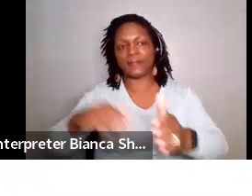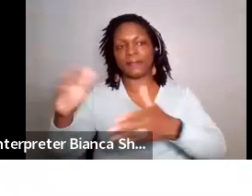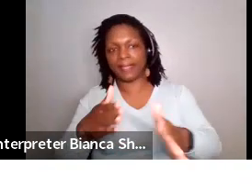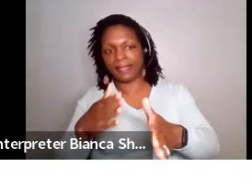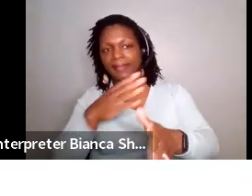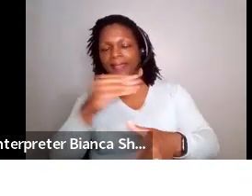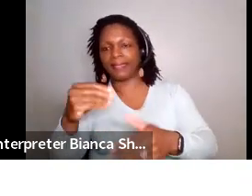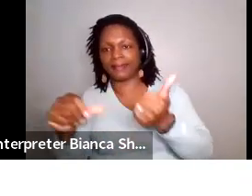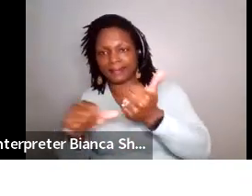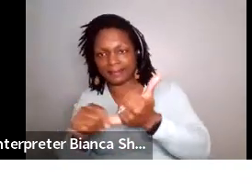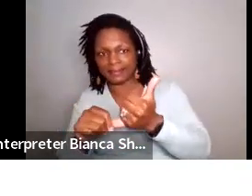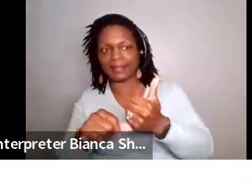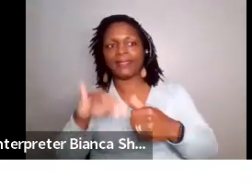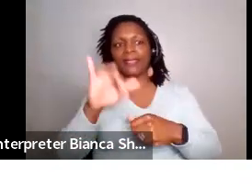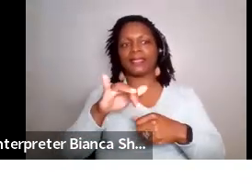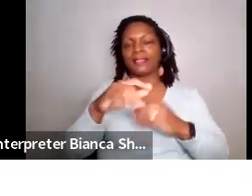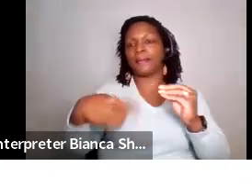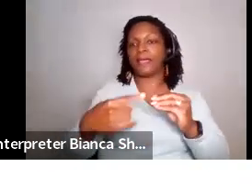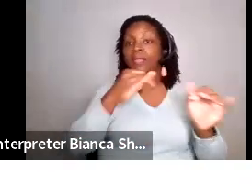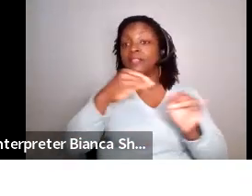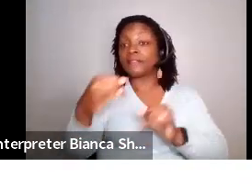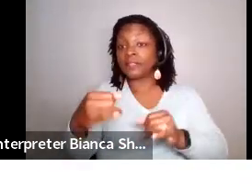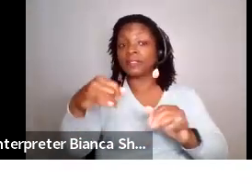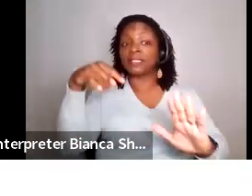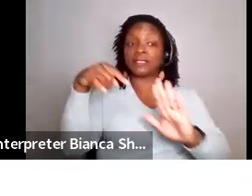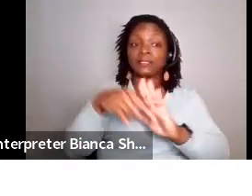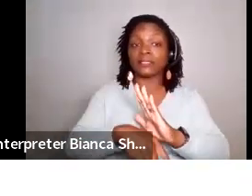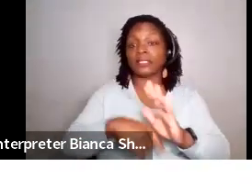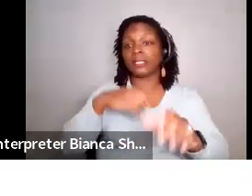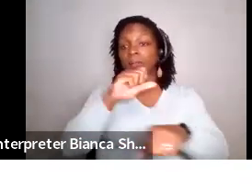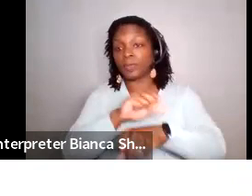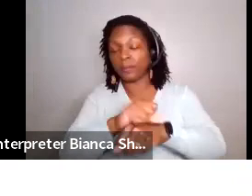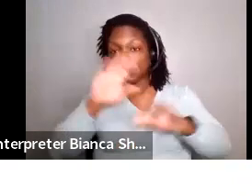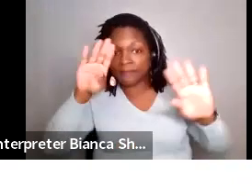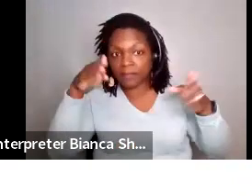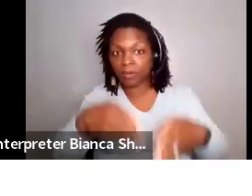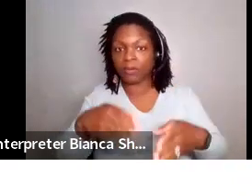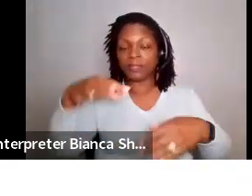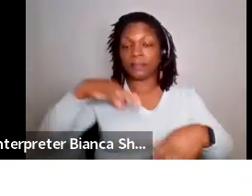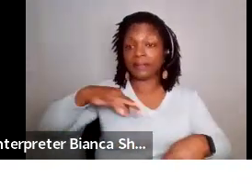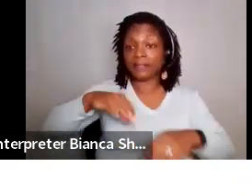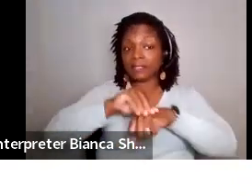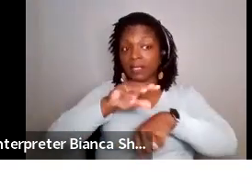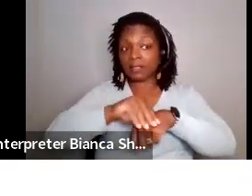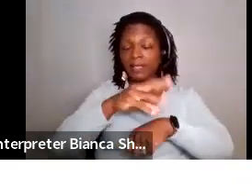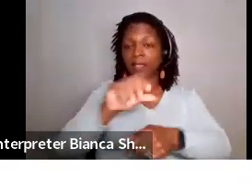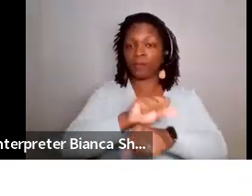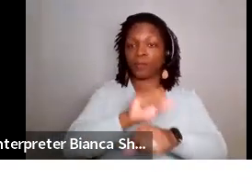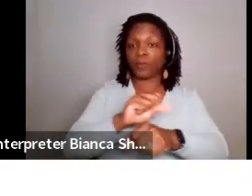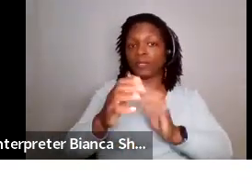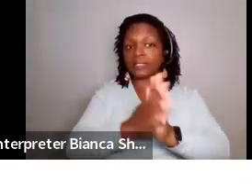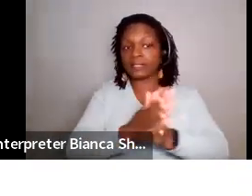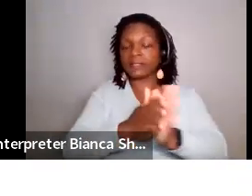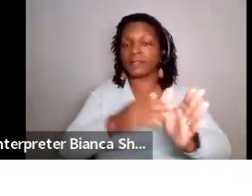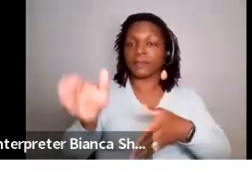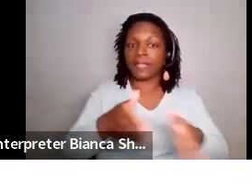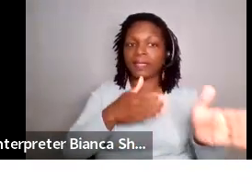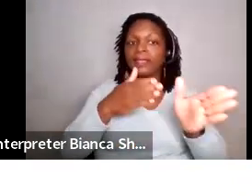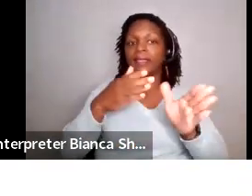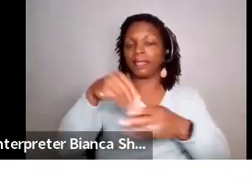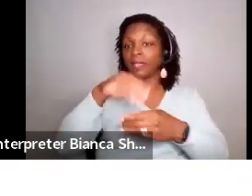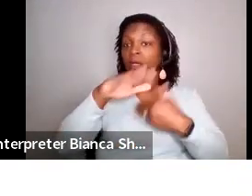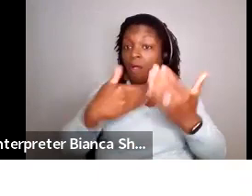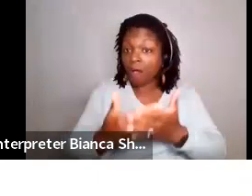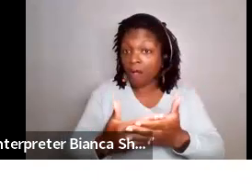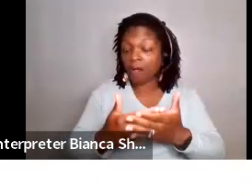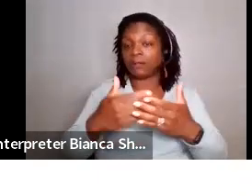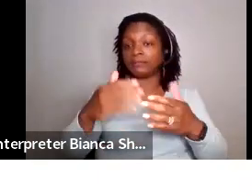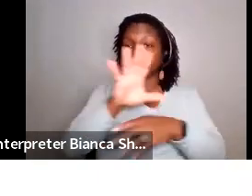assistance. It is about individual lives in depth, employment, focused benefits, counseling and work in sinus planning, and all 50 States in us territories.